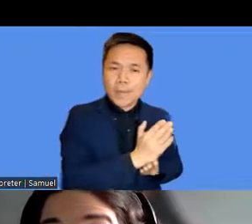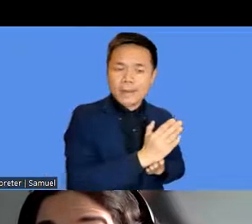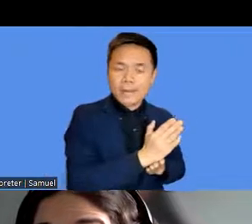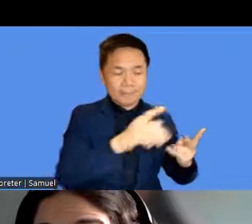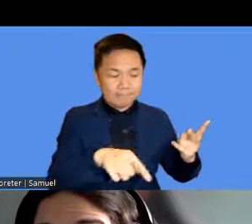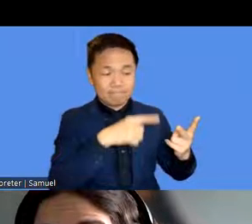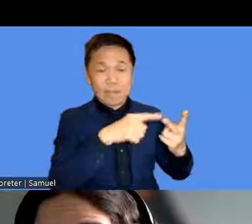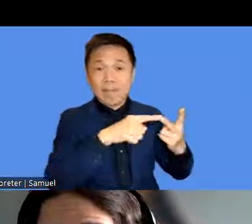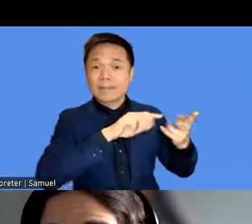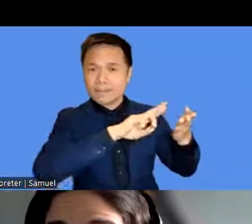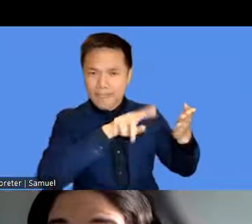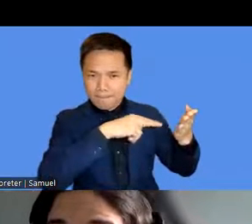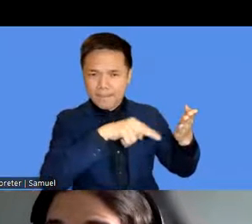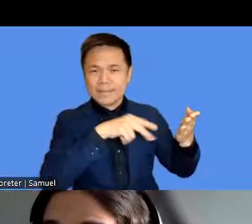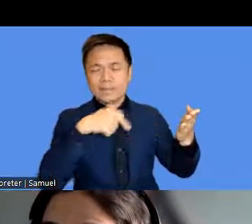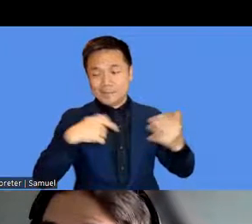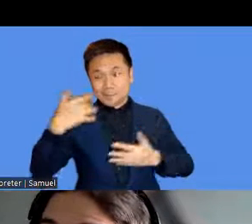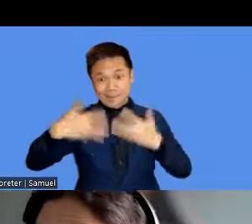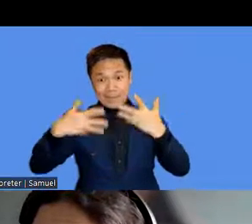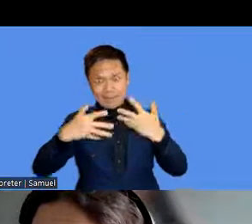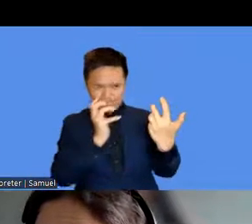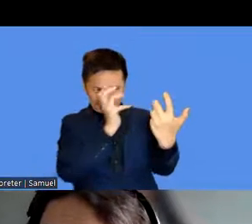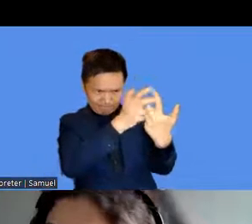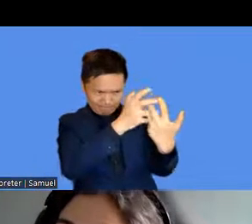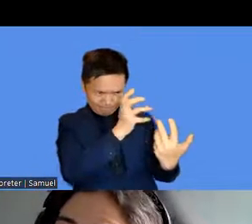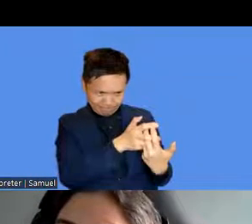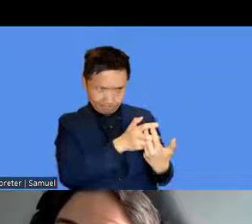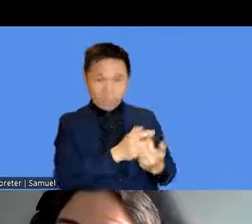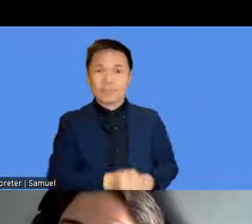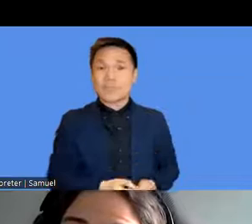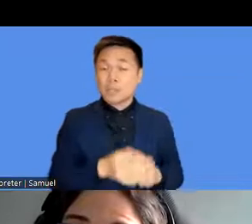I would like to emphasize the urgent need for qualitative data on personal experiences